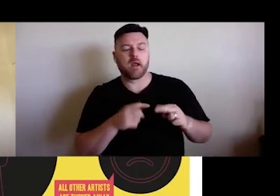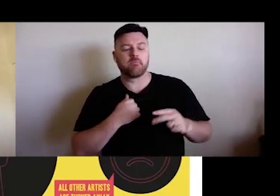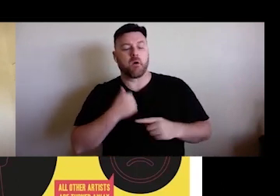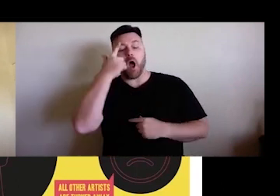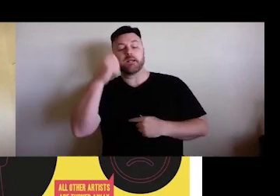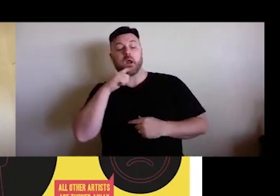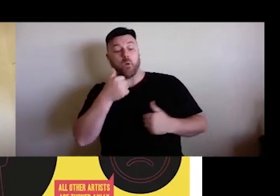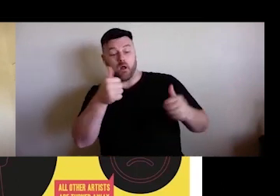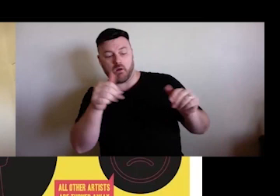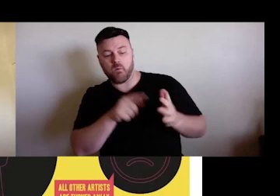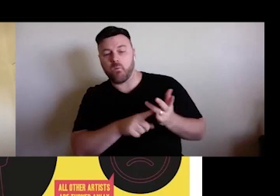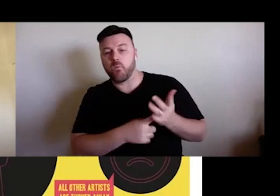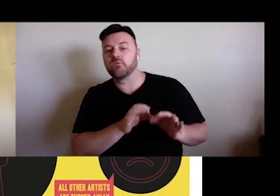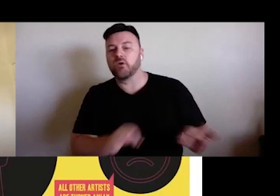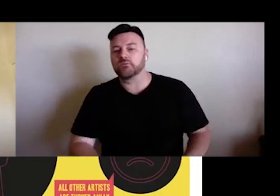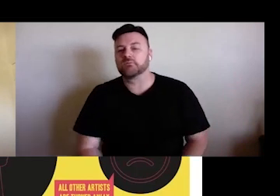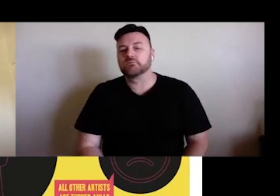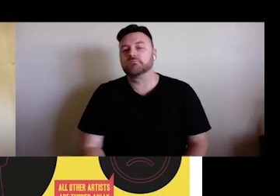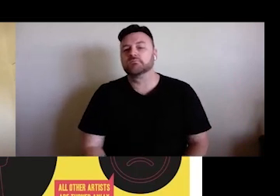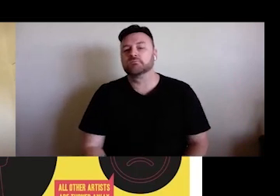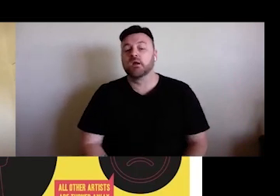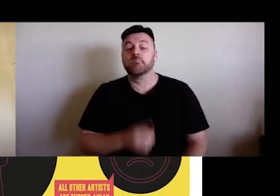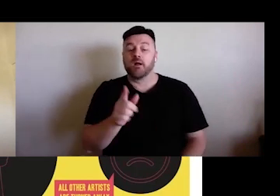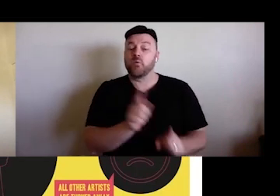where you don't have the resources to do it. So you're building an